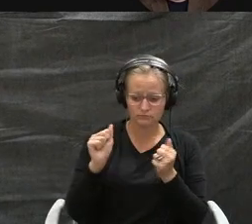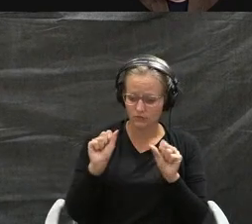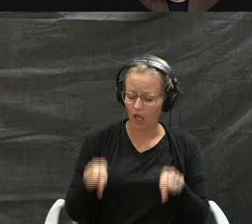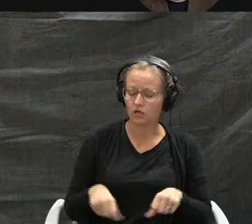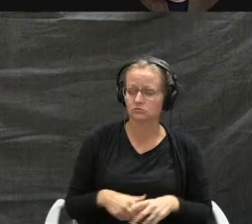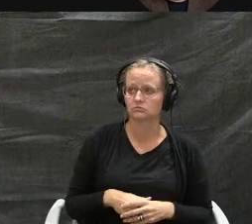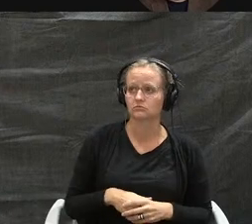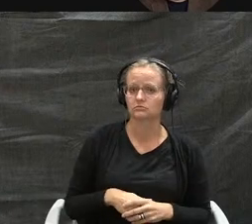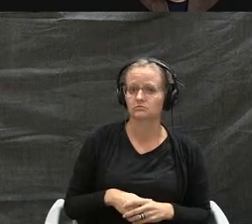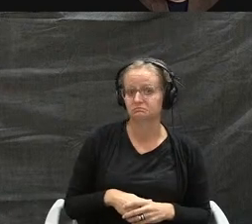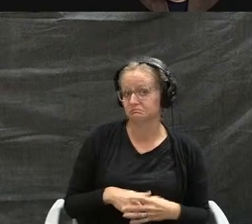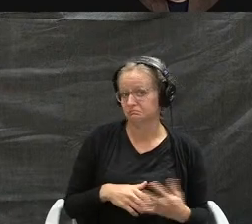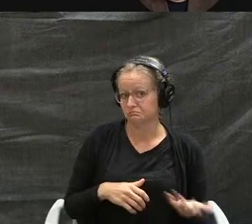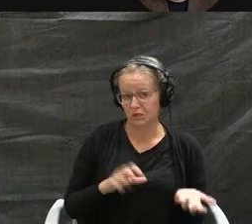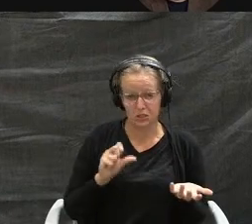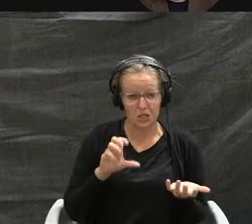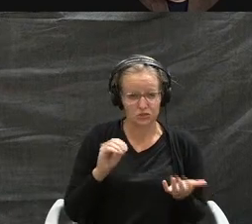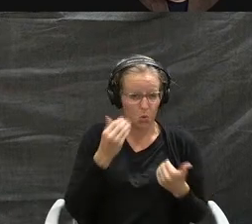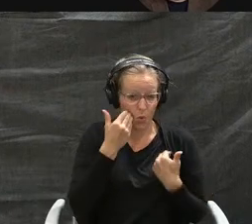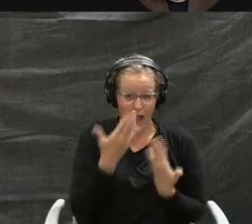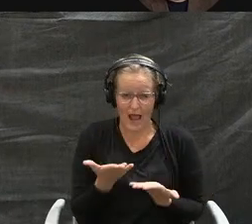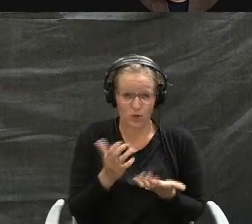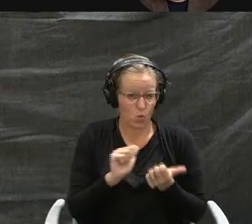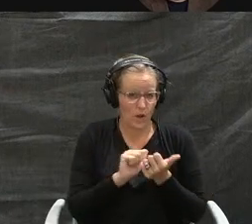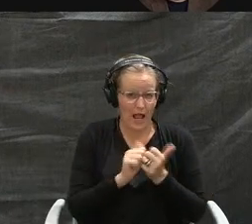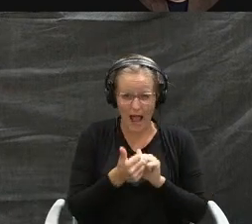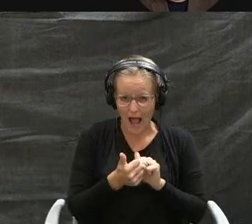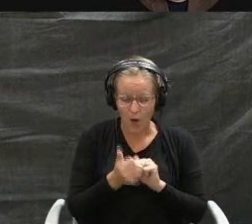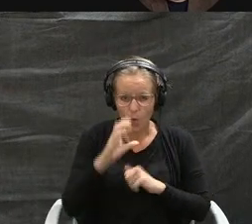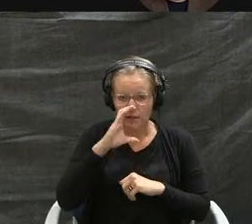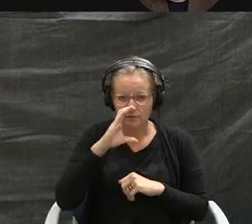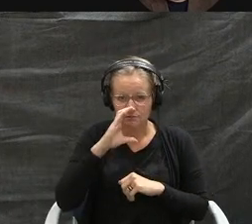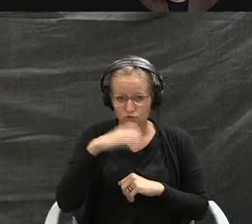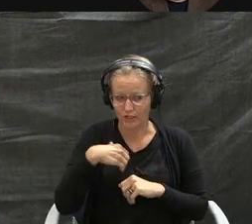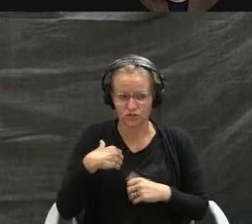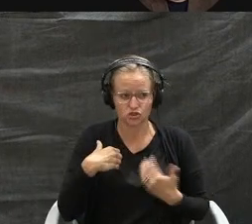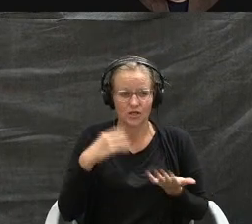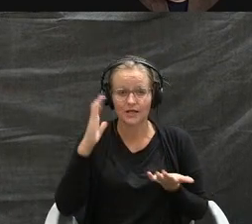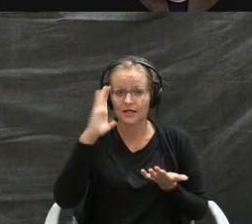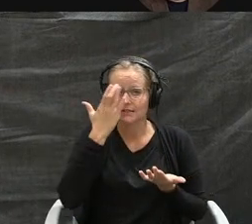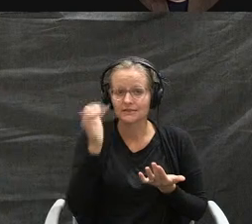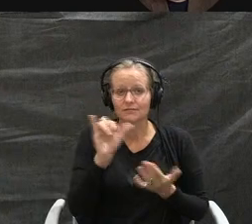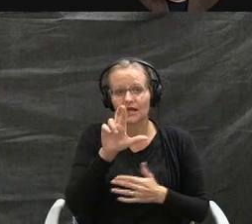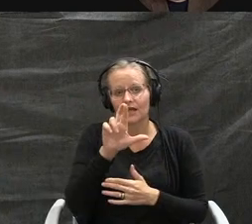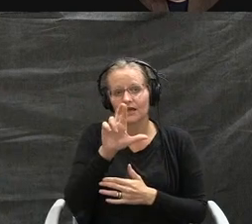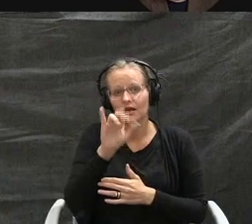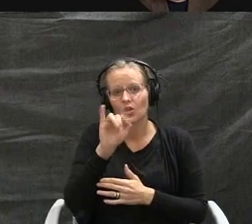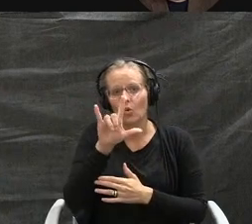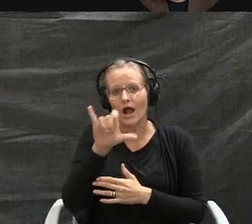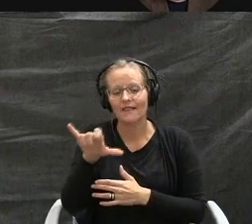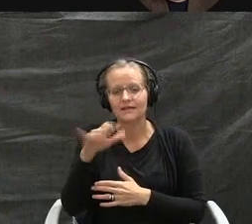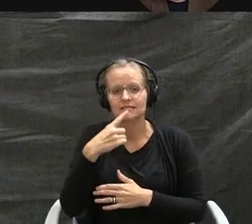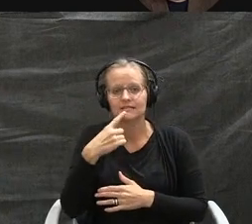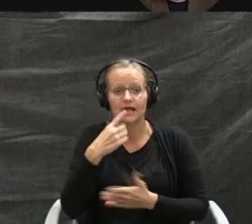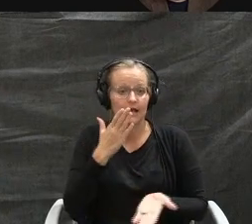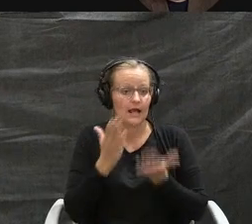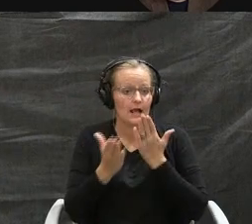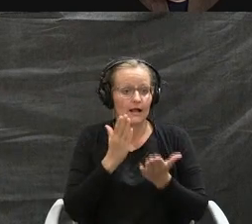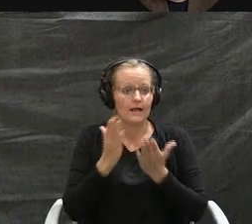I, uh, I I I don't know how it was kind of Riley saying that, uh, maybe they're going to avoid the tipping fees by loading up